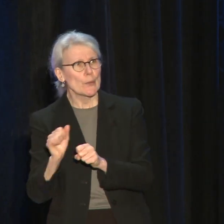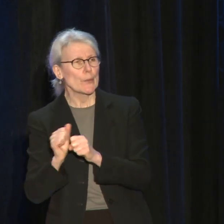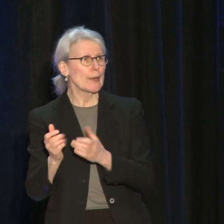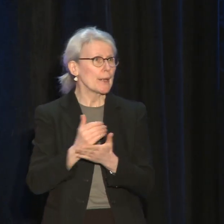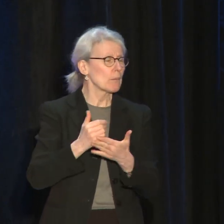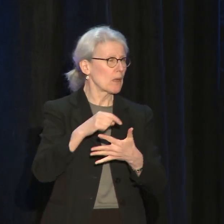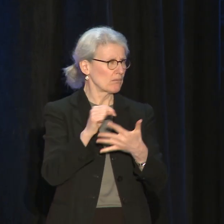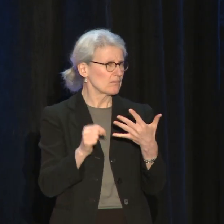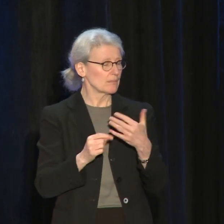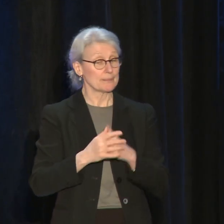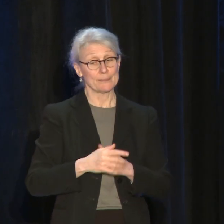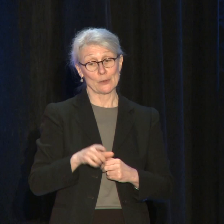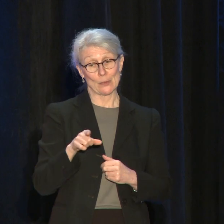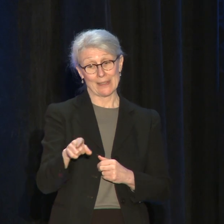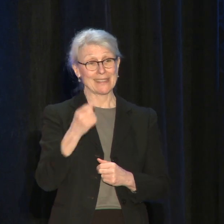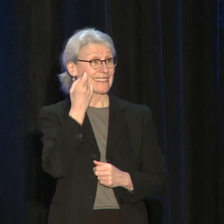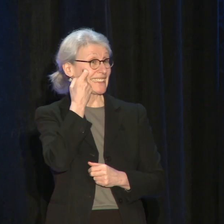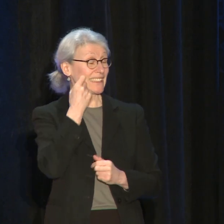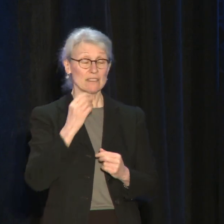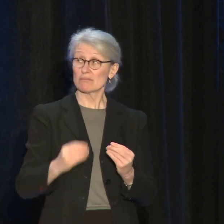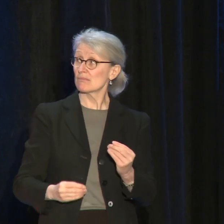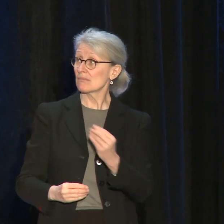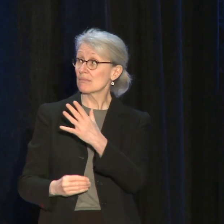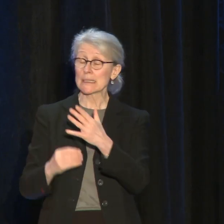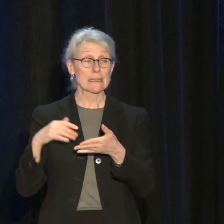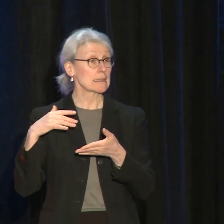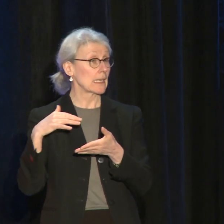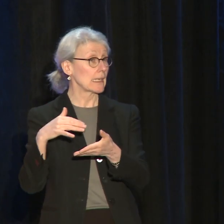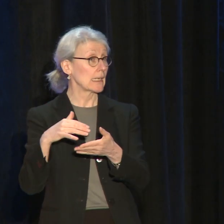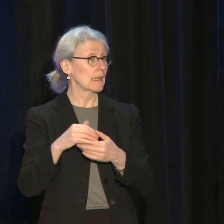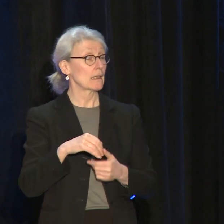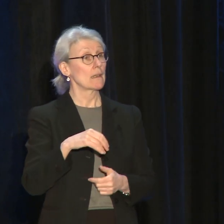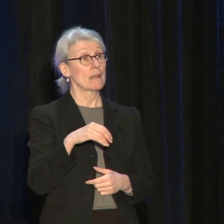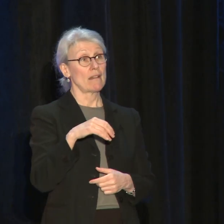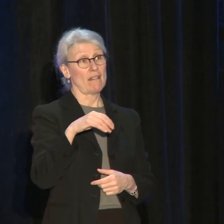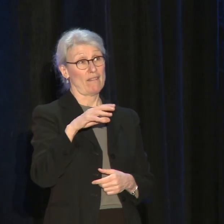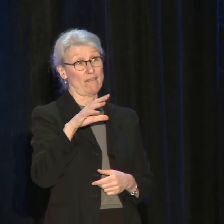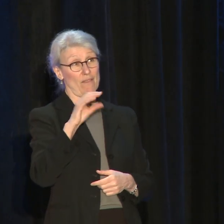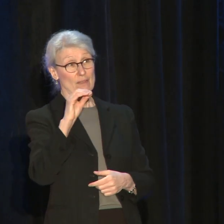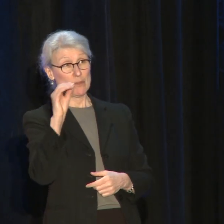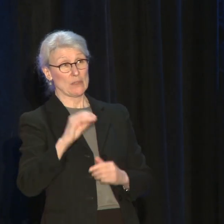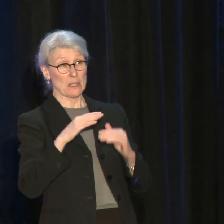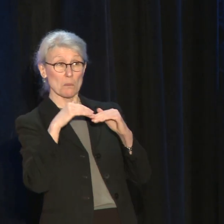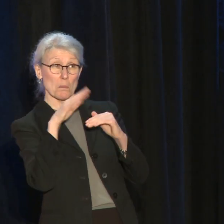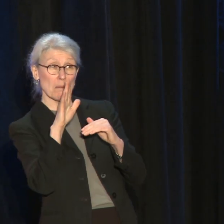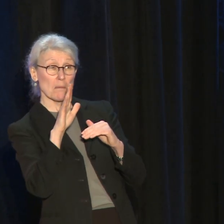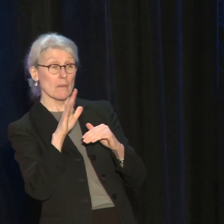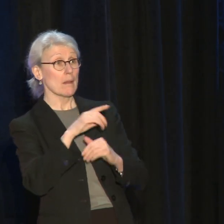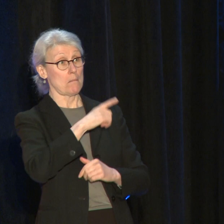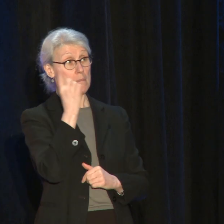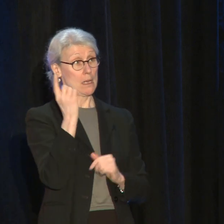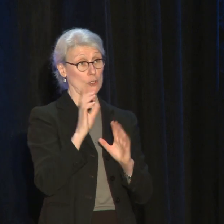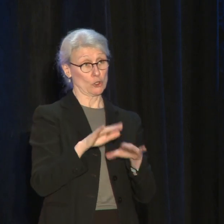study, recent study, found that more than half of Black children in America will experience a child